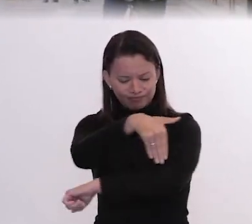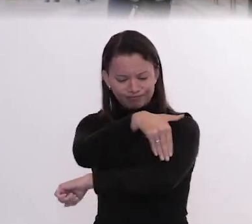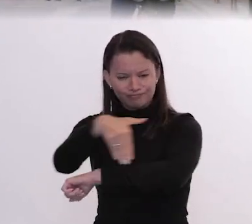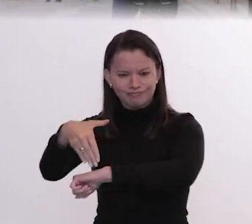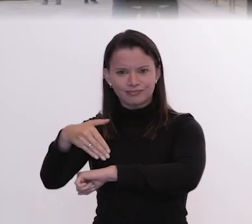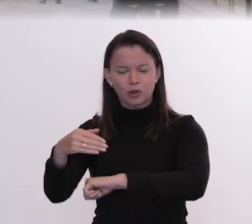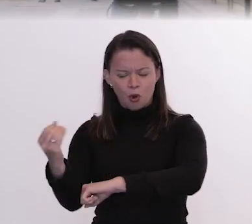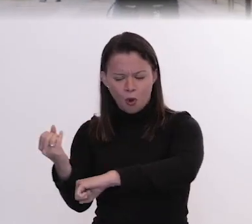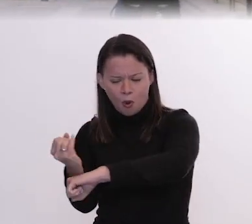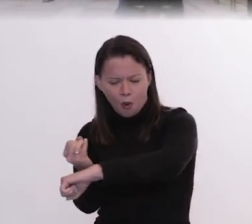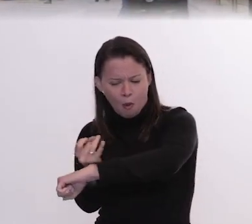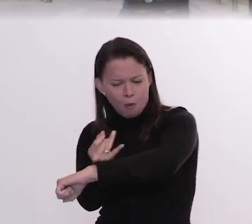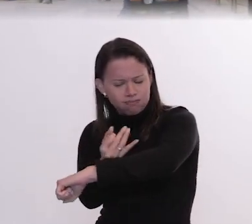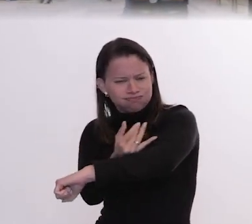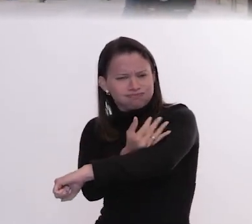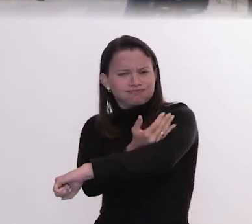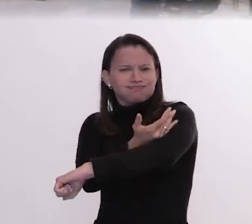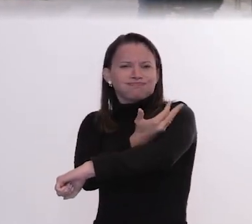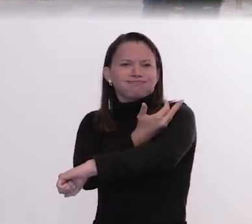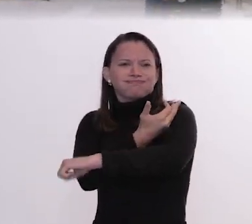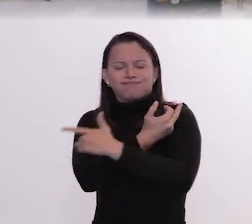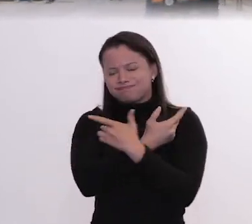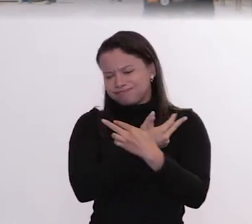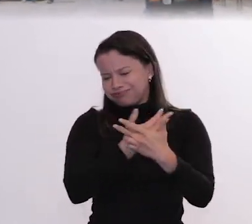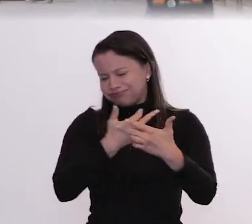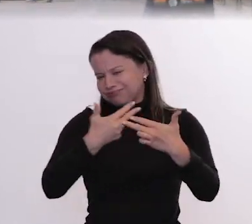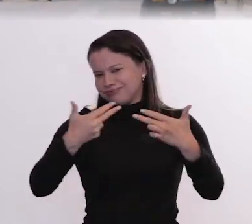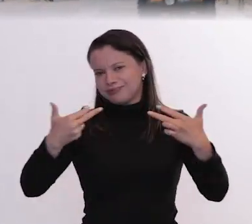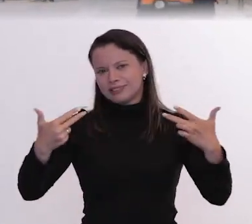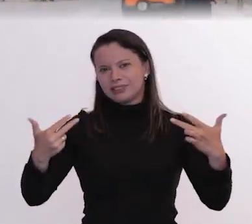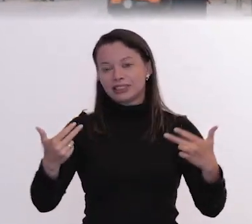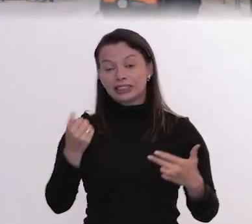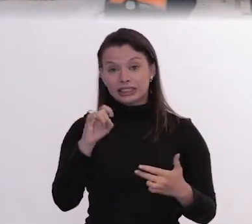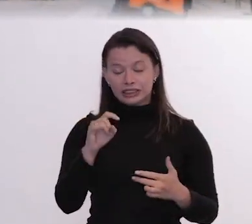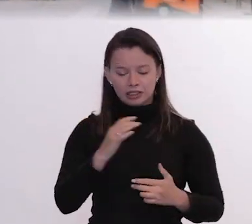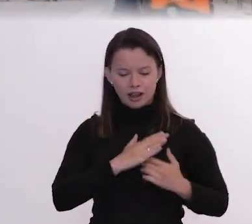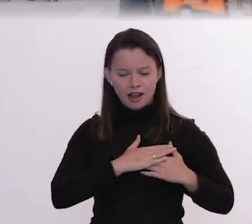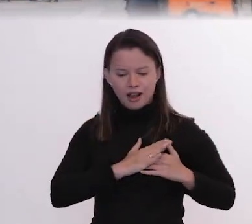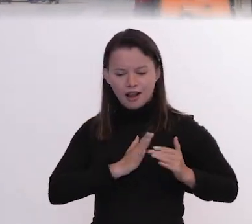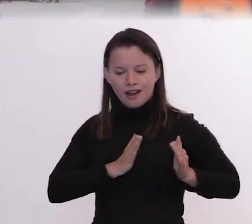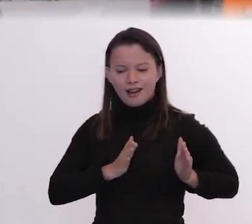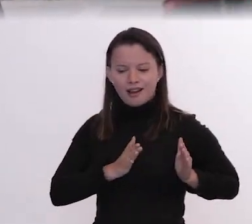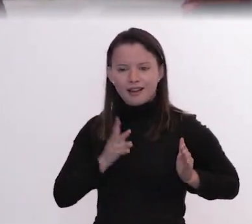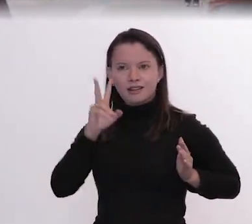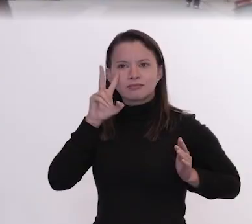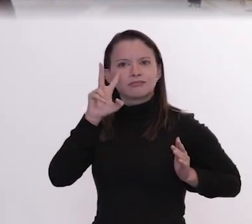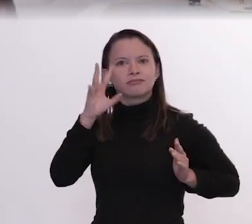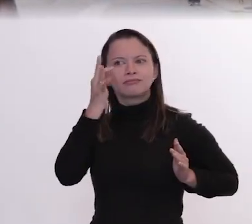with open heart and eyes, you will have a lesson on humanity,